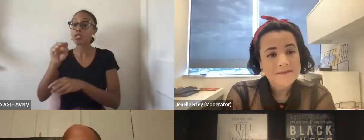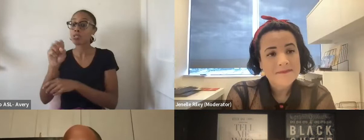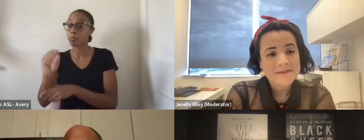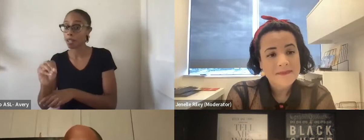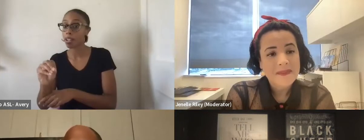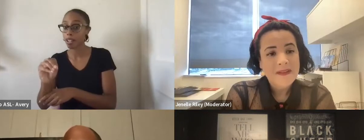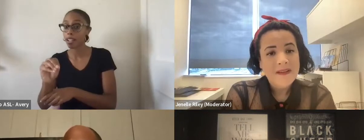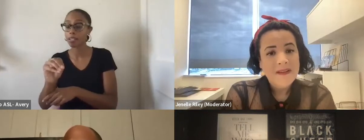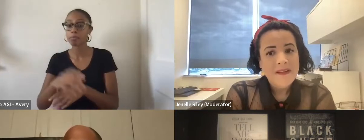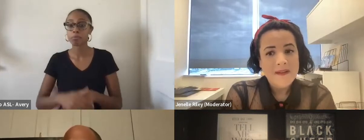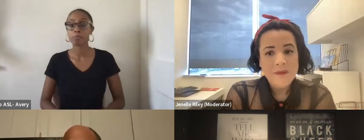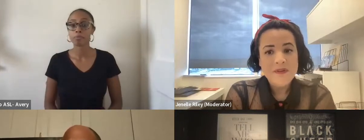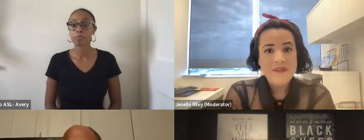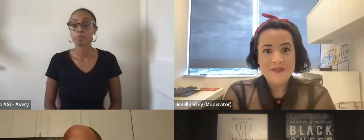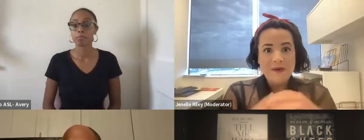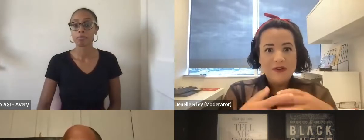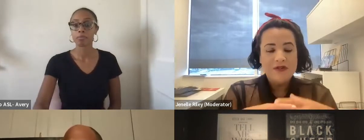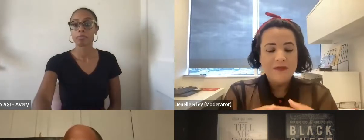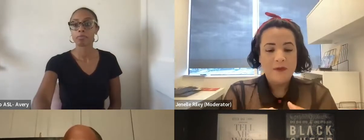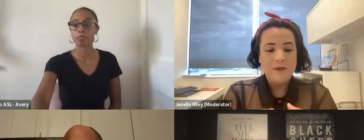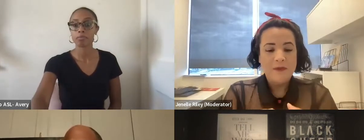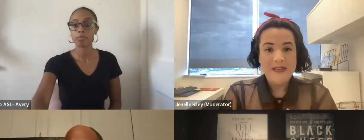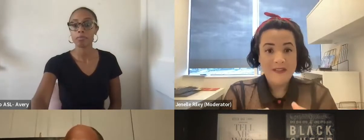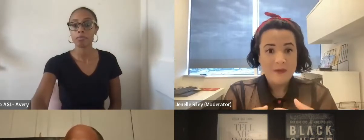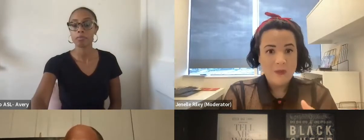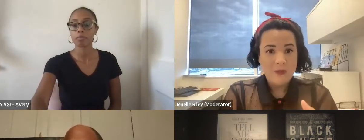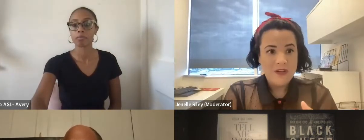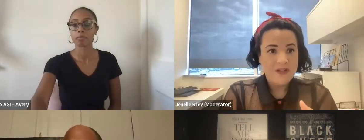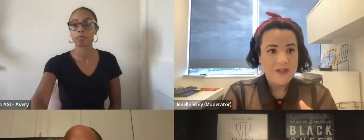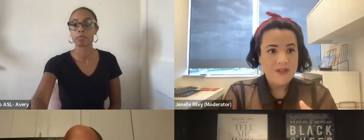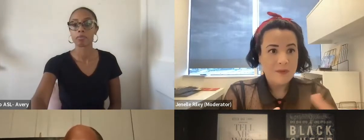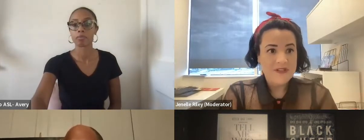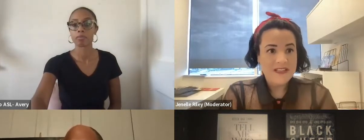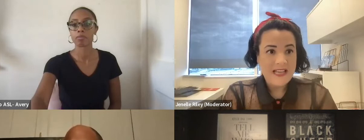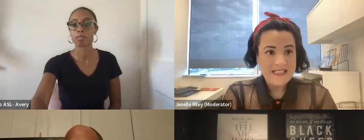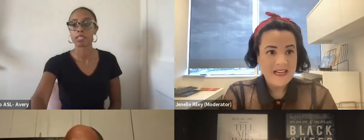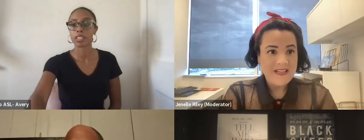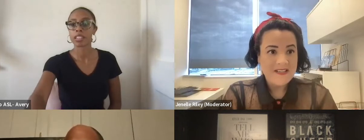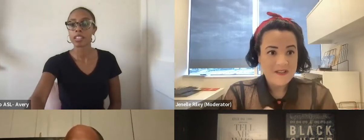It's interesting for me, because I watched THE PRINCESS last night to prepare for